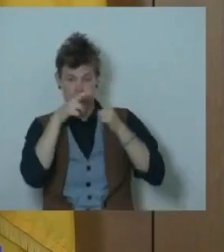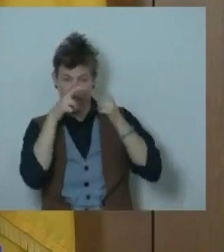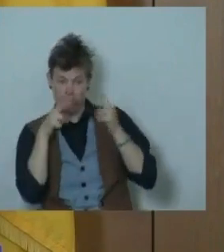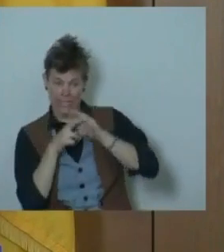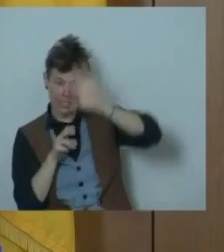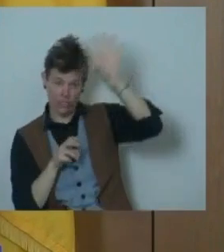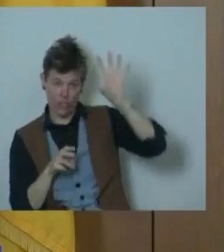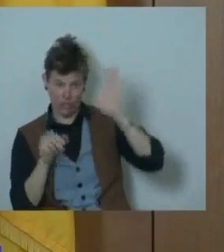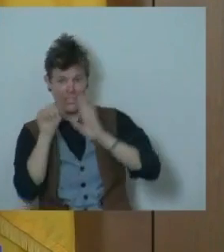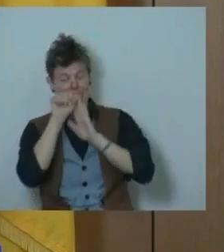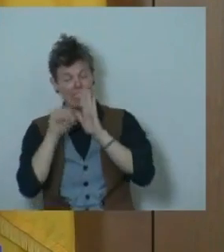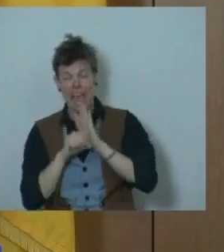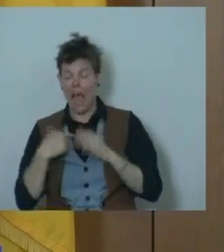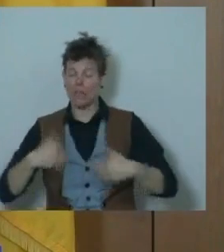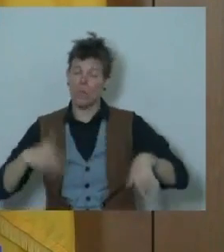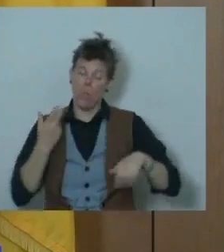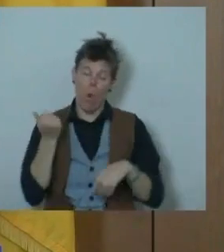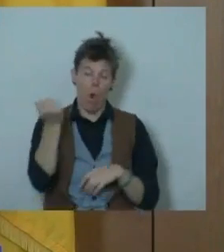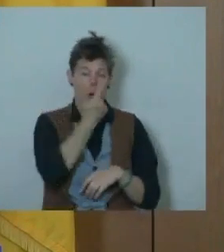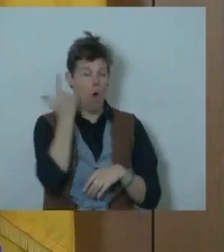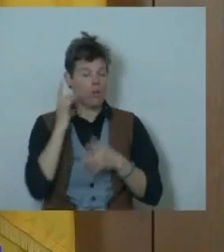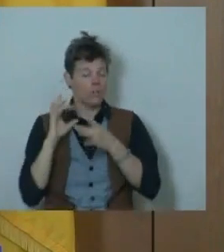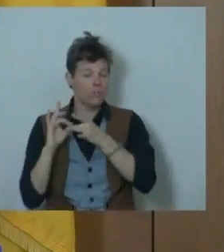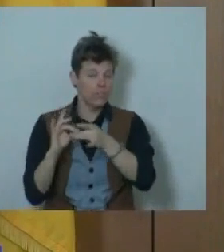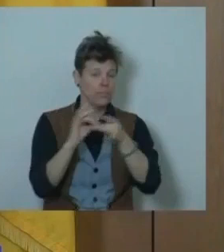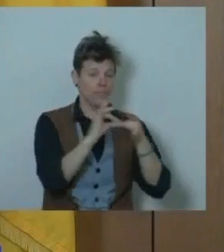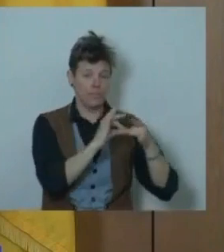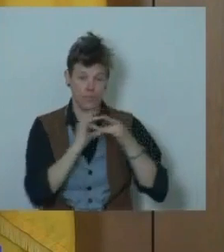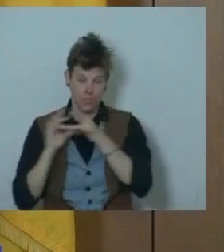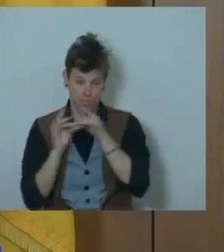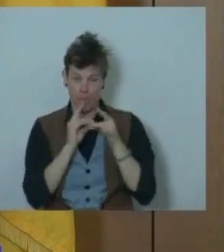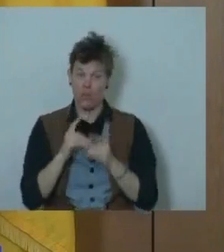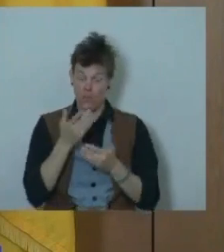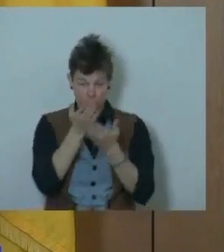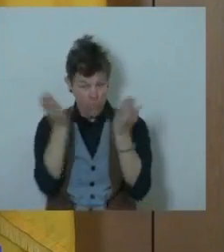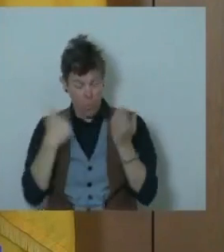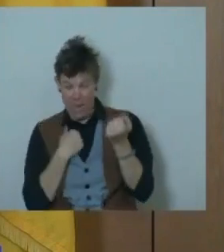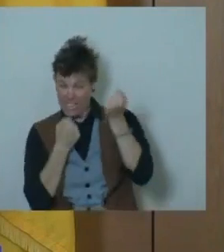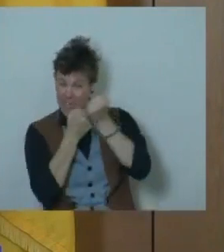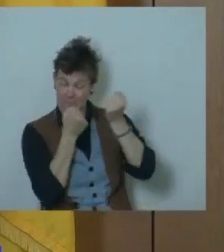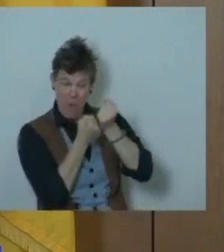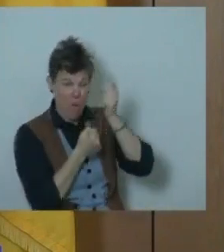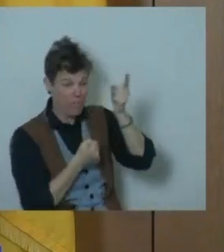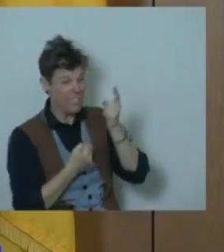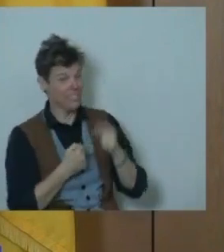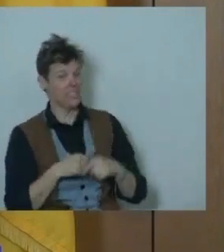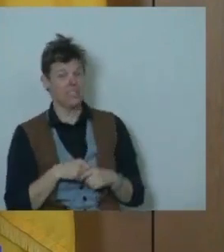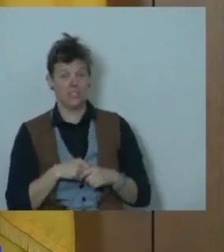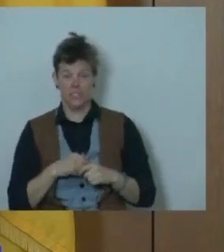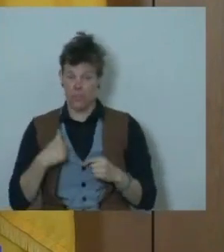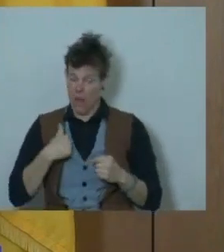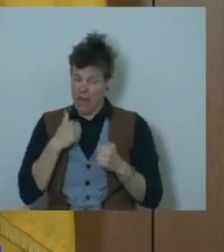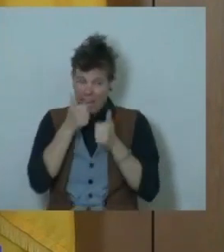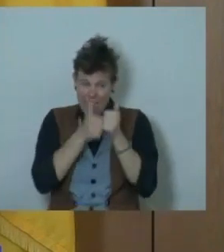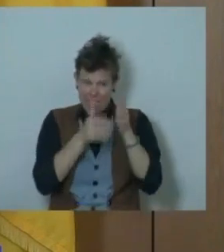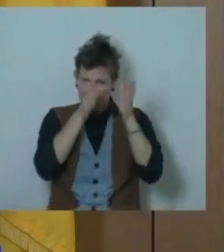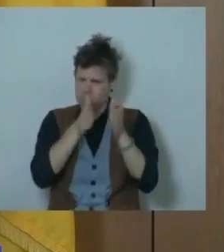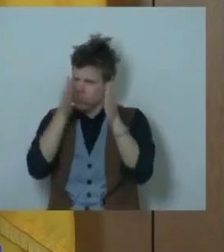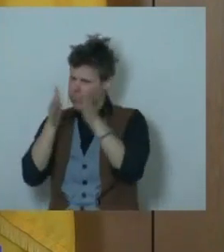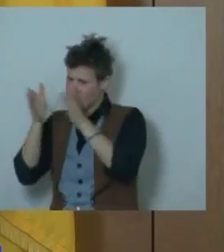SAME THING FOR MCKINLEY COUNTY. THAT WHOLE REGION NEEDS TO WORK TOGETHER IN THE WHOLE STATE NEEDS TO WORK TOGETHER.